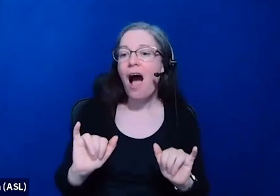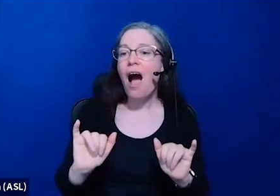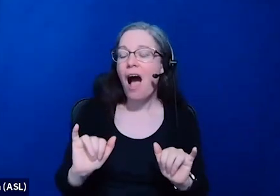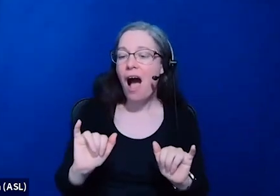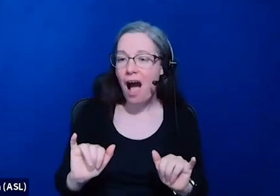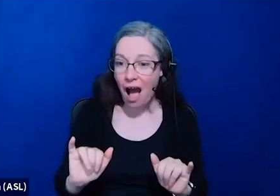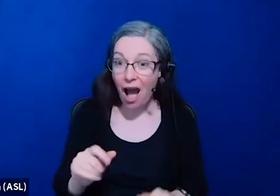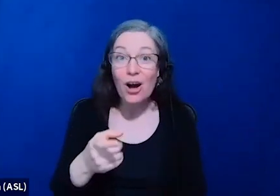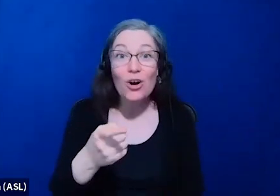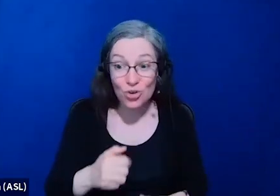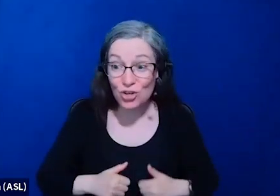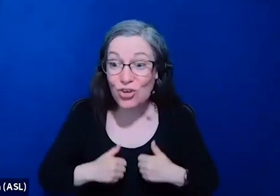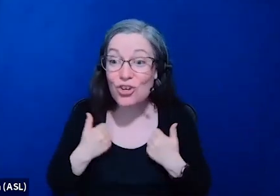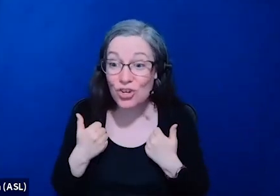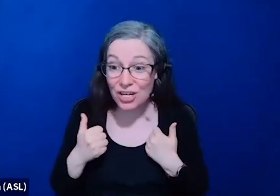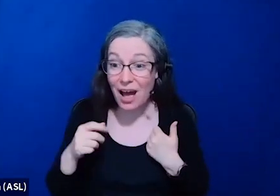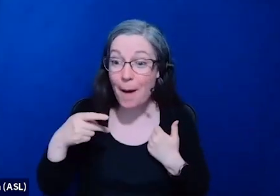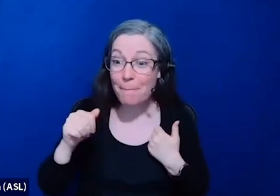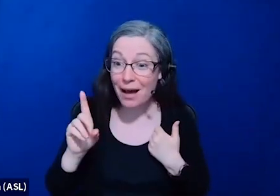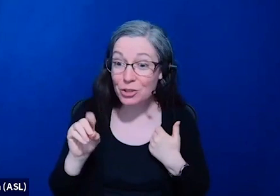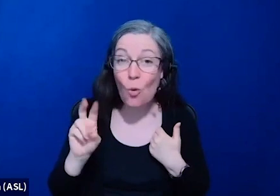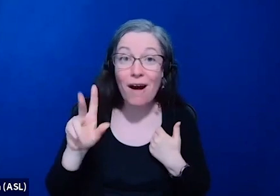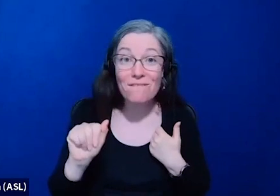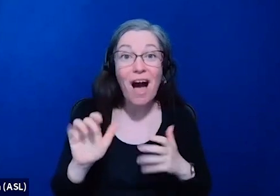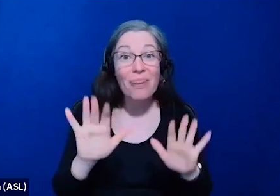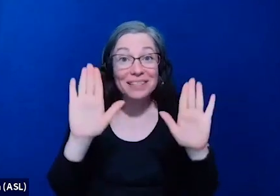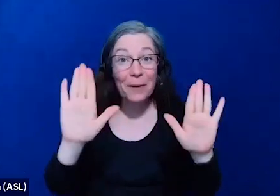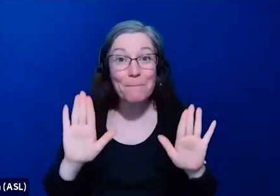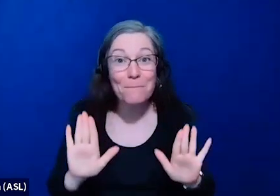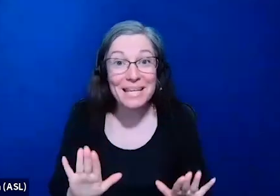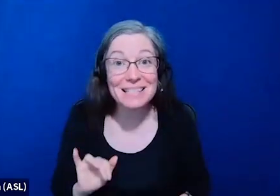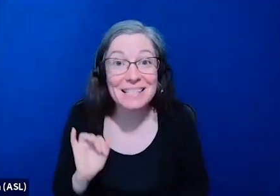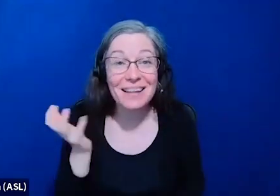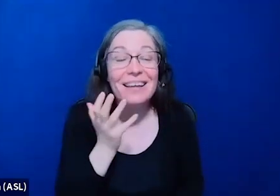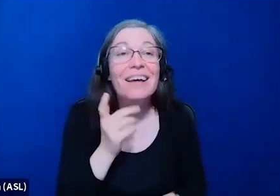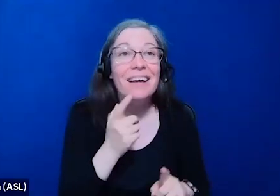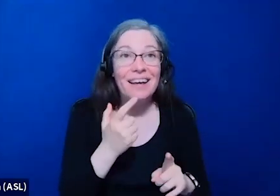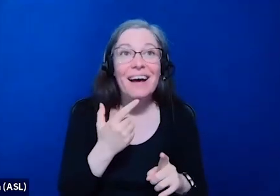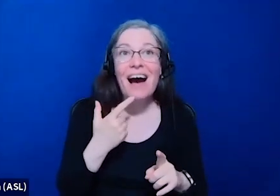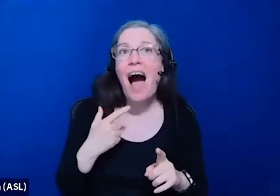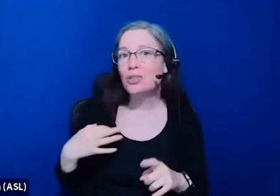Oh you live in Padova, that's amazing. Okay, so I applied to the parastronaut feasibility project.